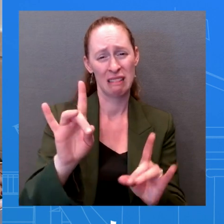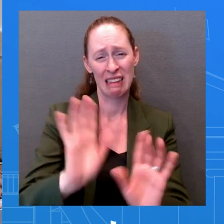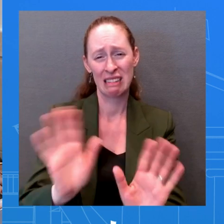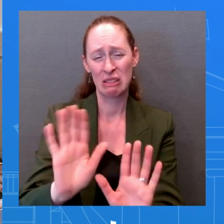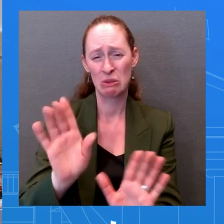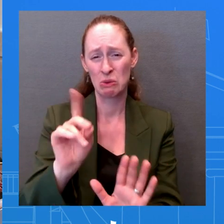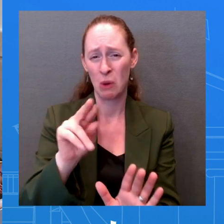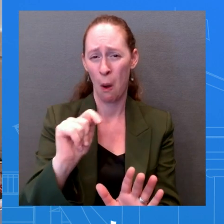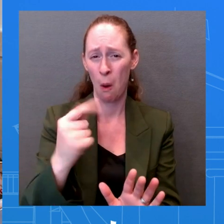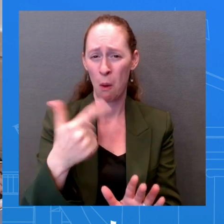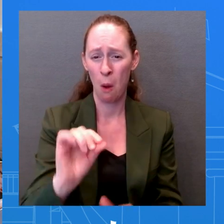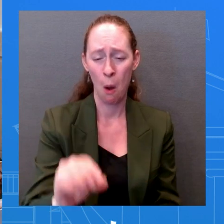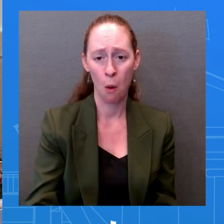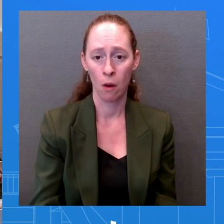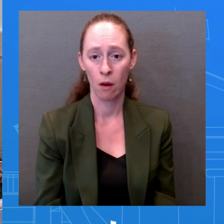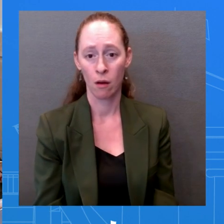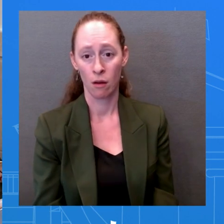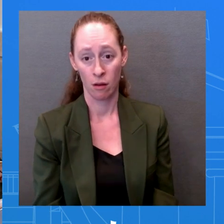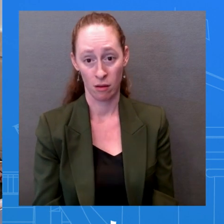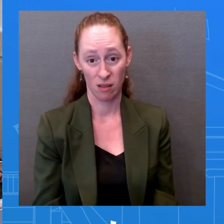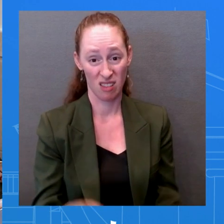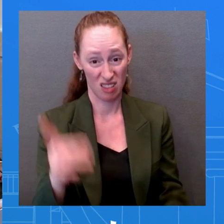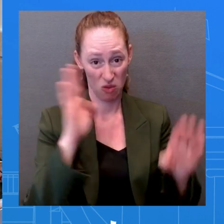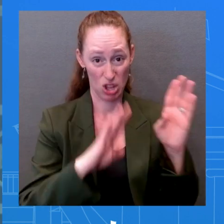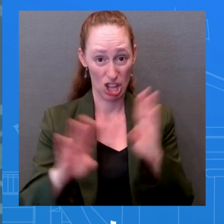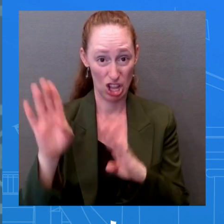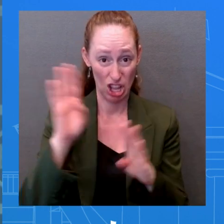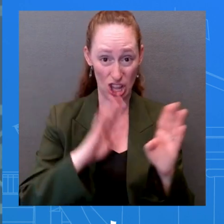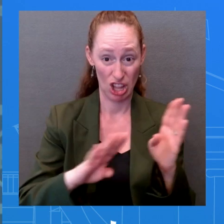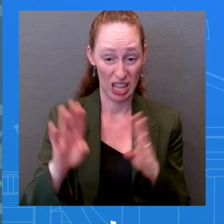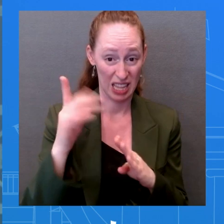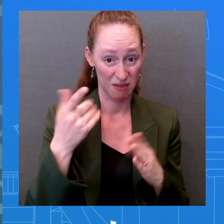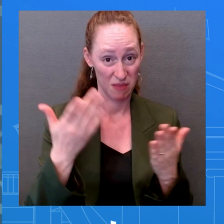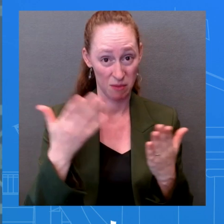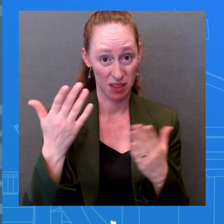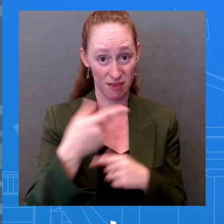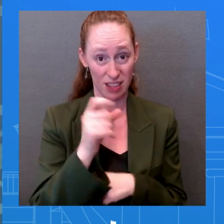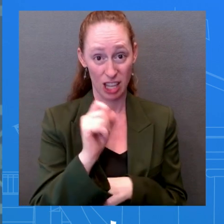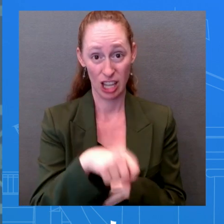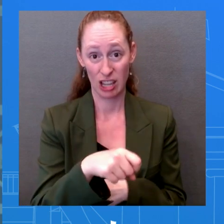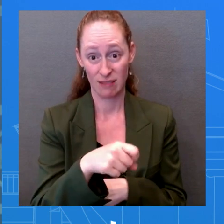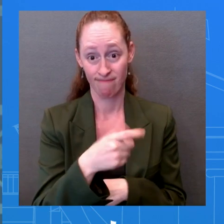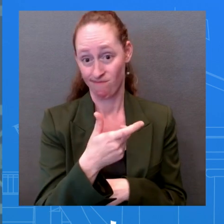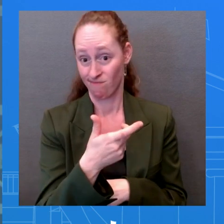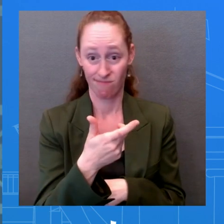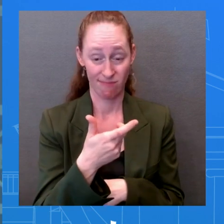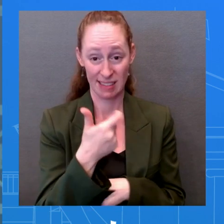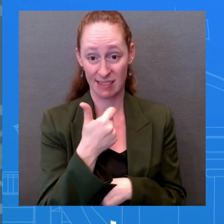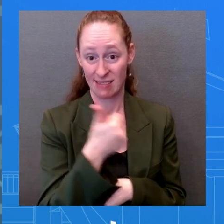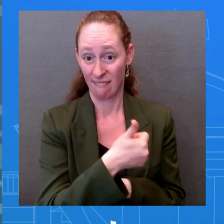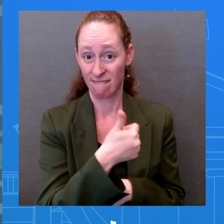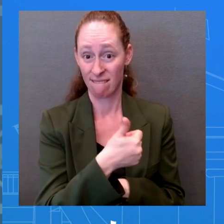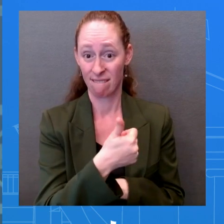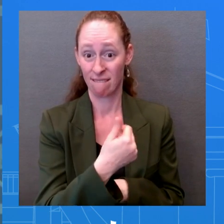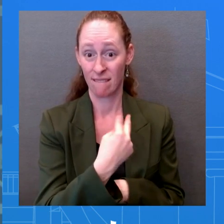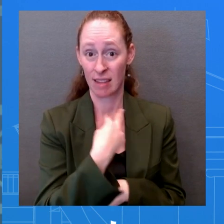that the administration is having or set them back? Ms. Jean-Pierre: So, I'll say this, as it relates to Bill Richardson: